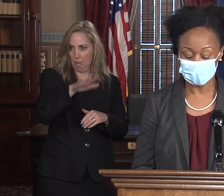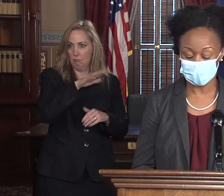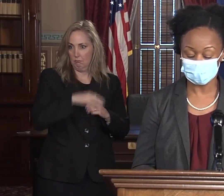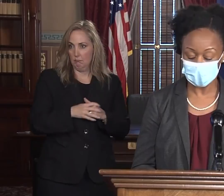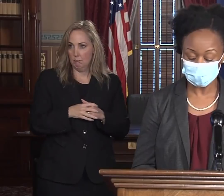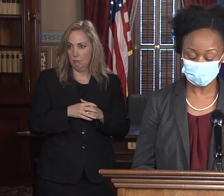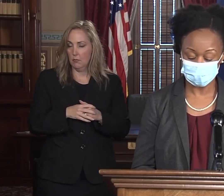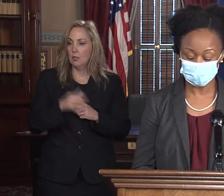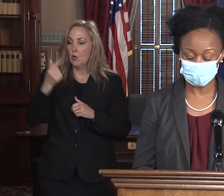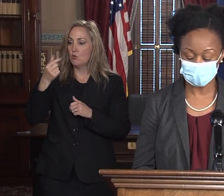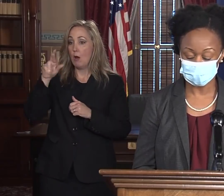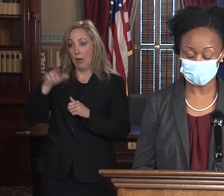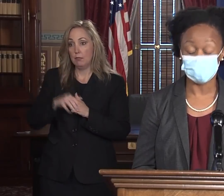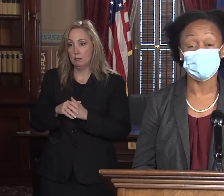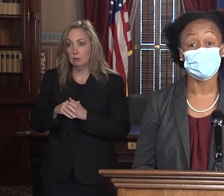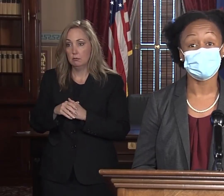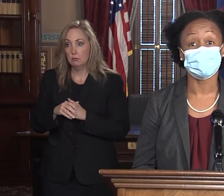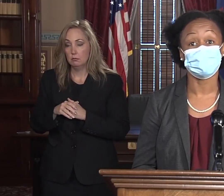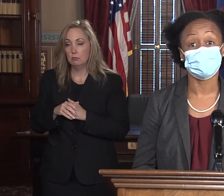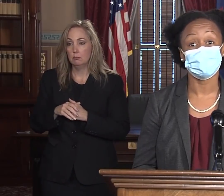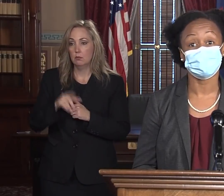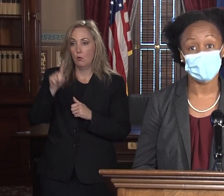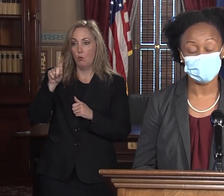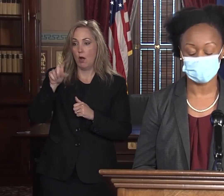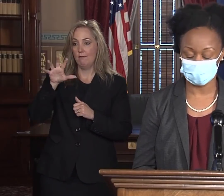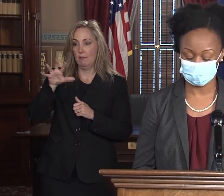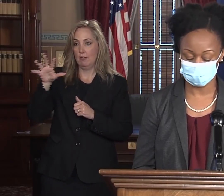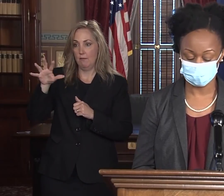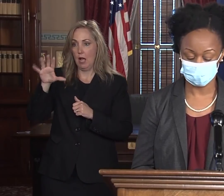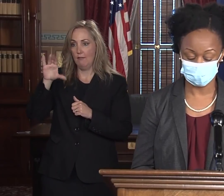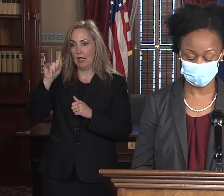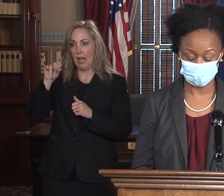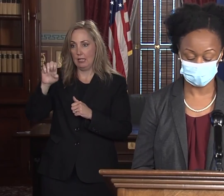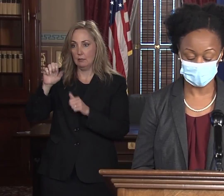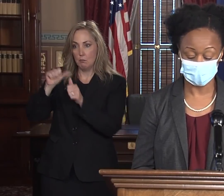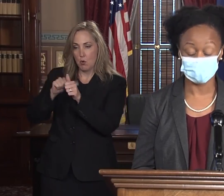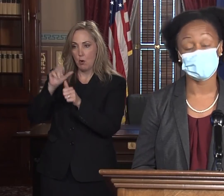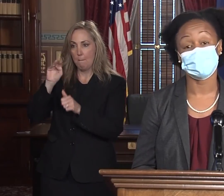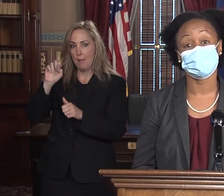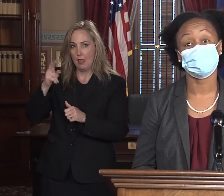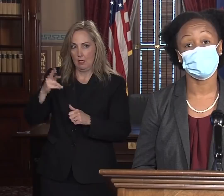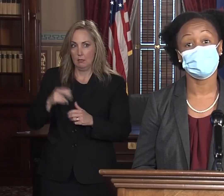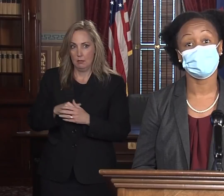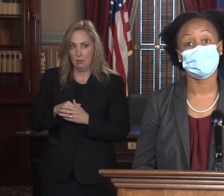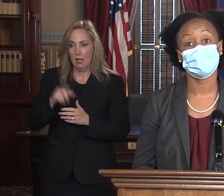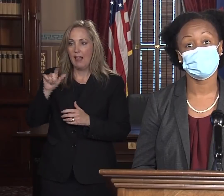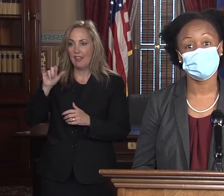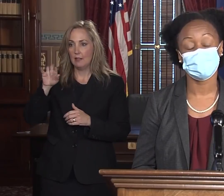THE KALAMAZOO AS 211 CASES PER MILLION AND 6.7% ARE POSITIVE.